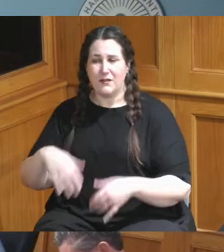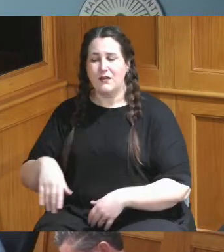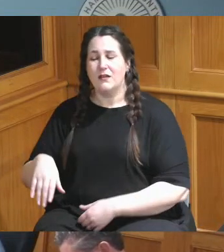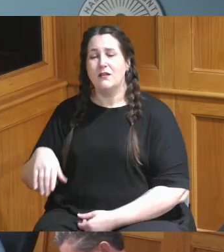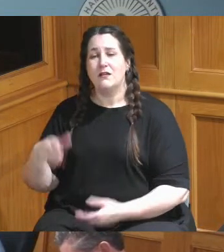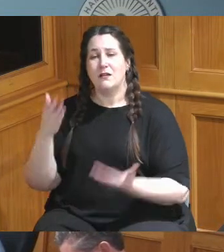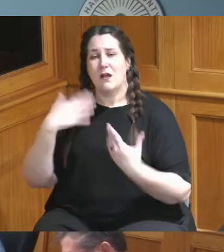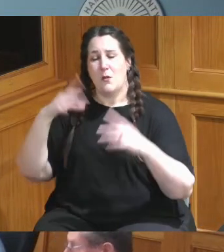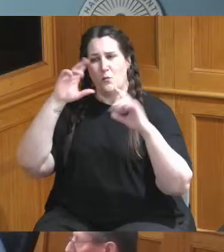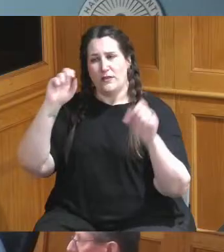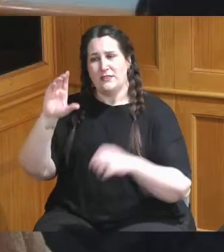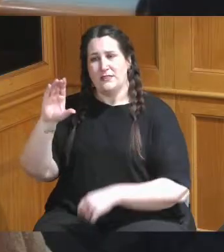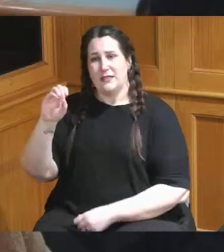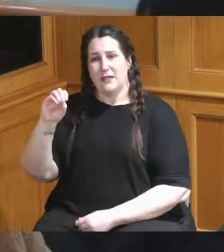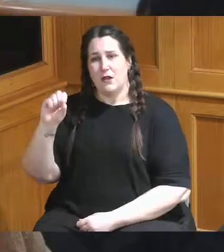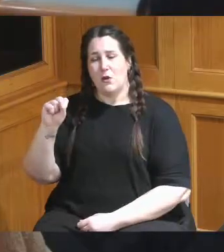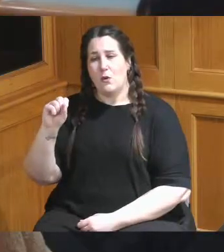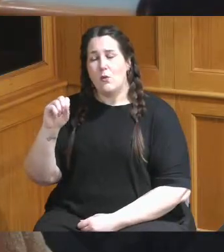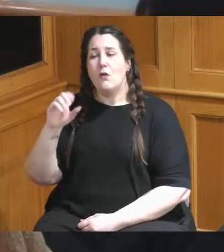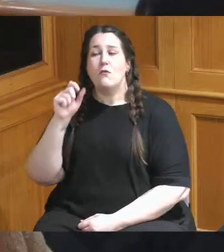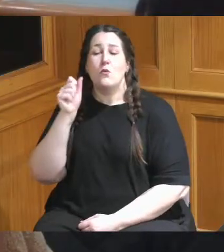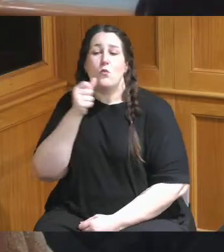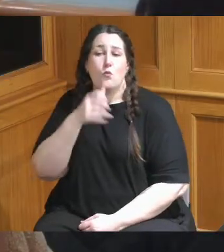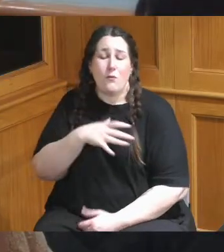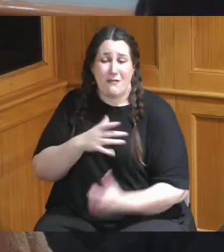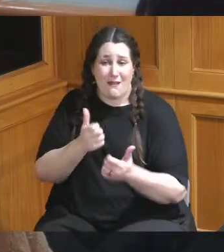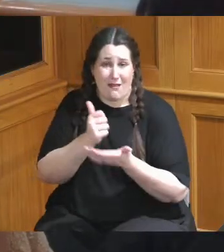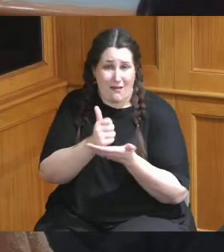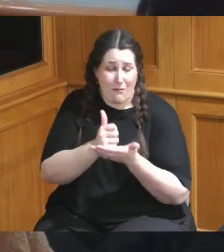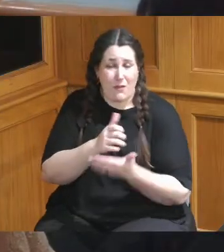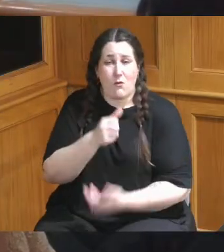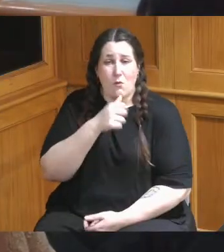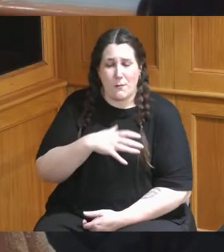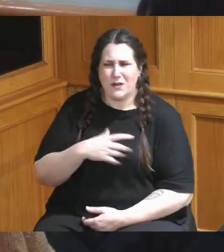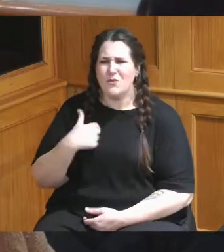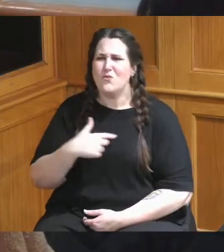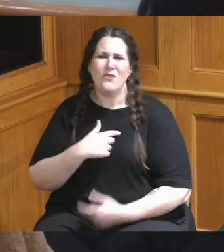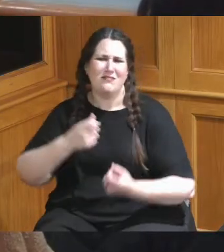President, CEO of Women Helping Women. First, we want to acknowledge we understand the weight you